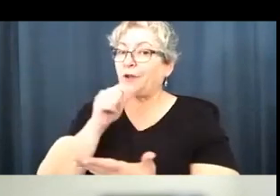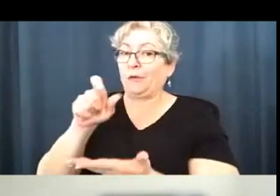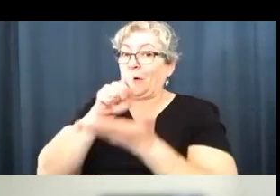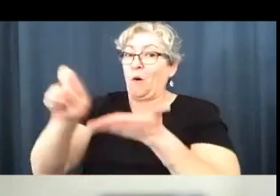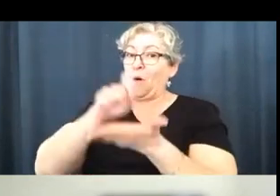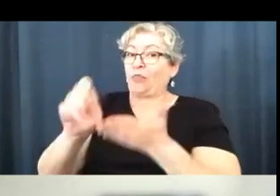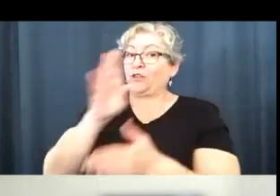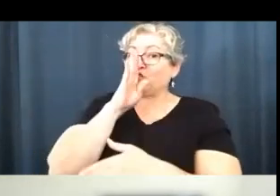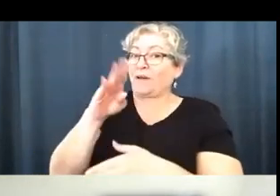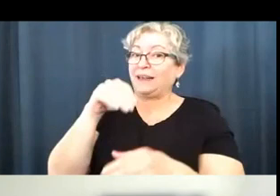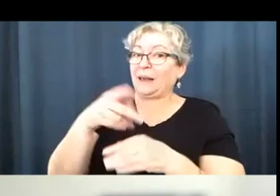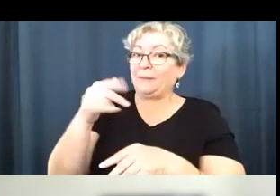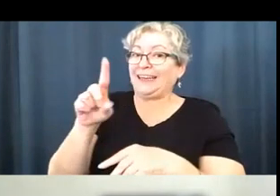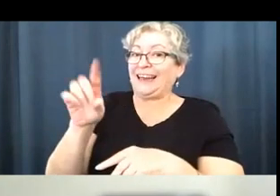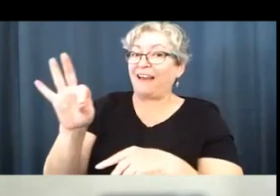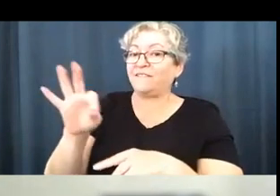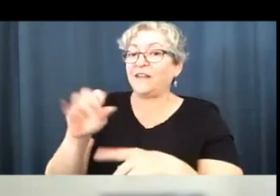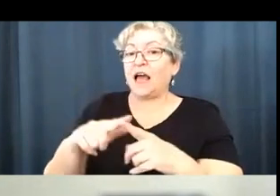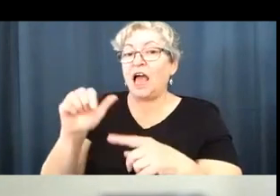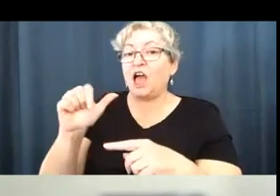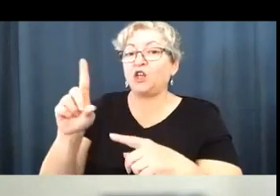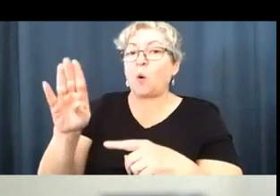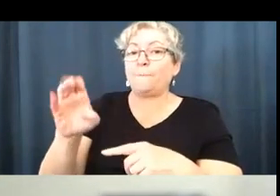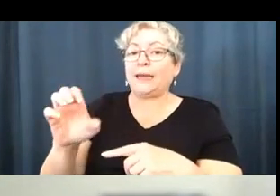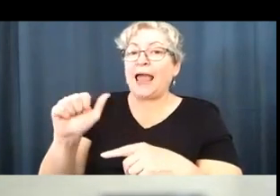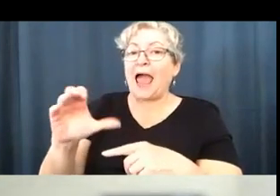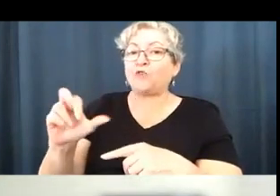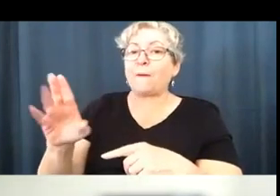like in Adobe Acrobat, usually you do it in one program and then bring it over